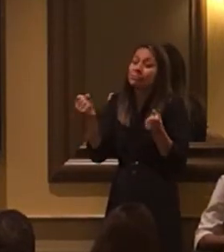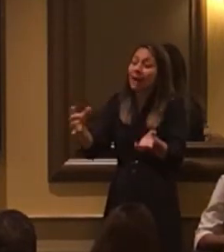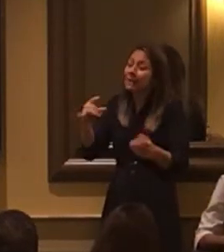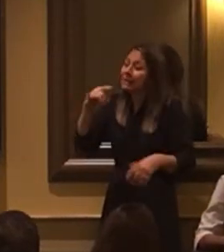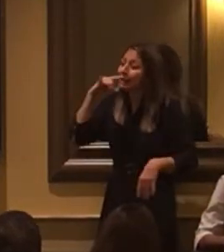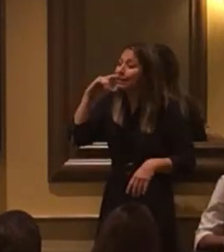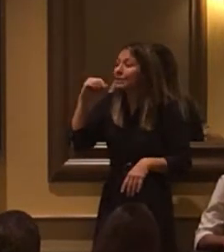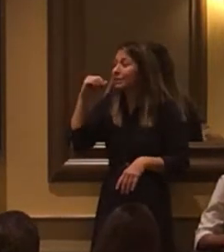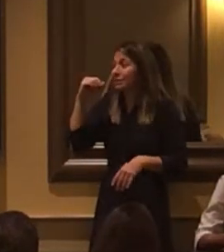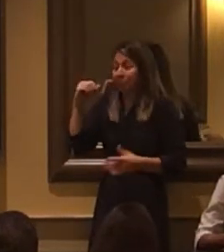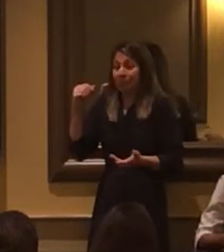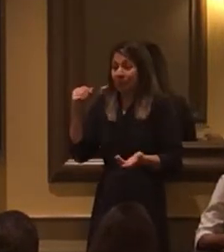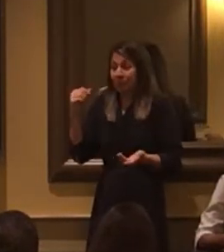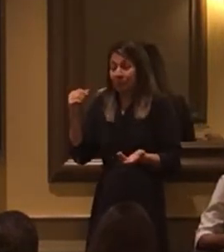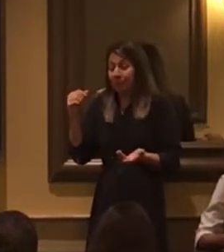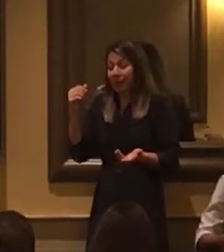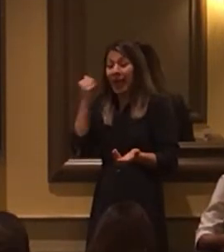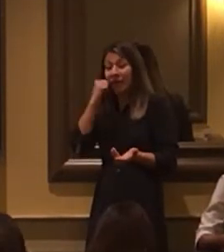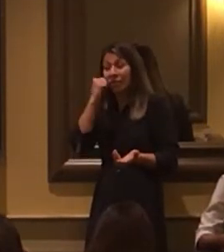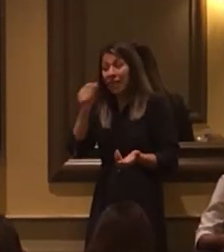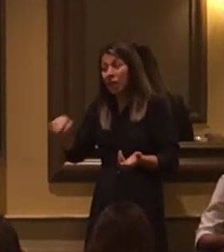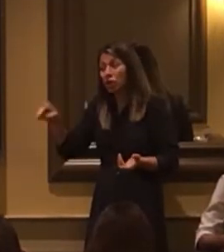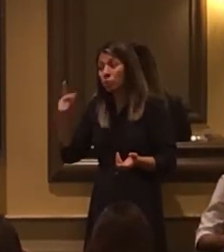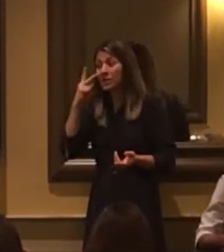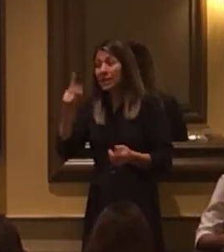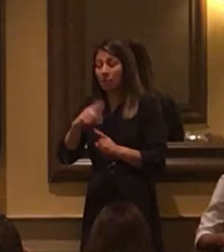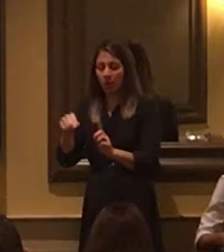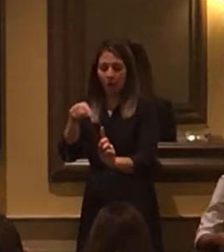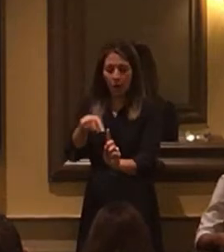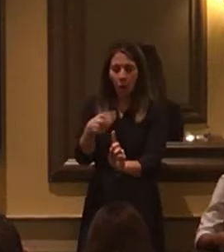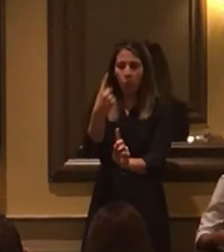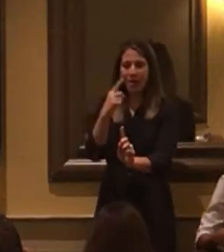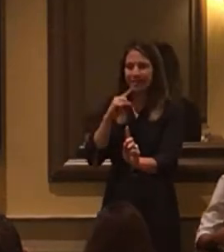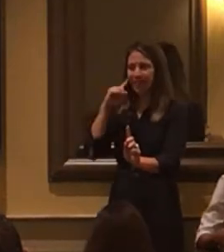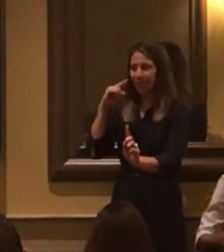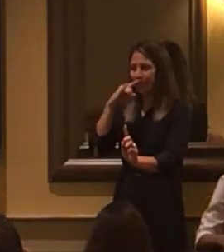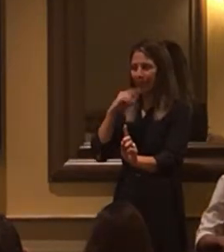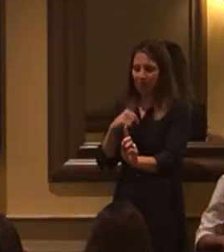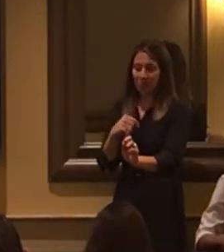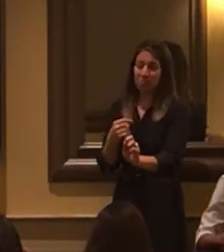And it's a lot of kids that they get but it's only one deaf kid that they have, maybe one or two